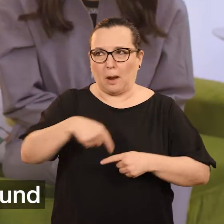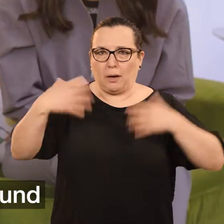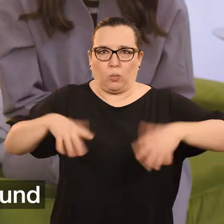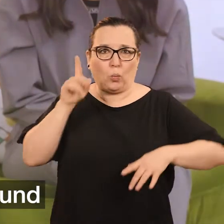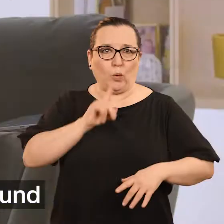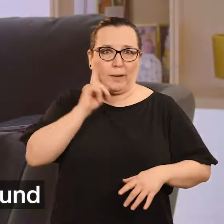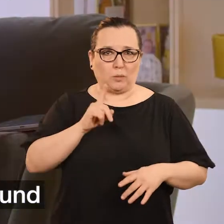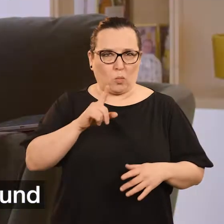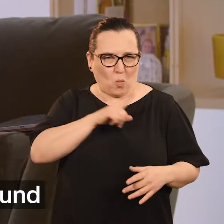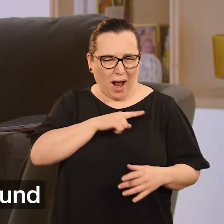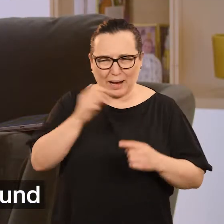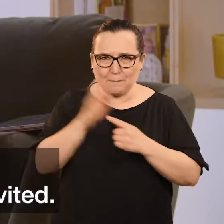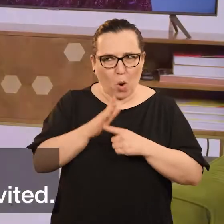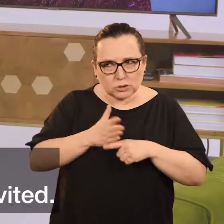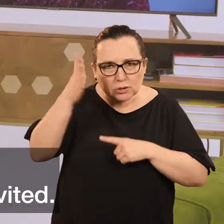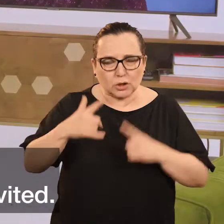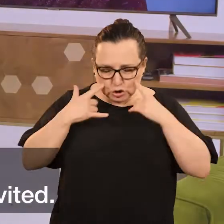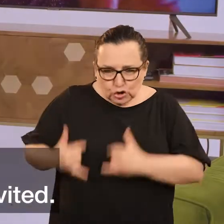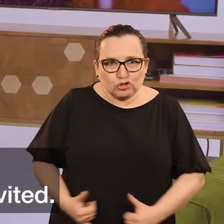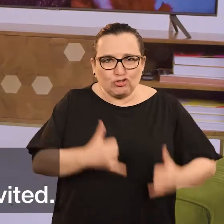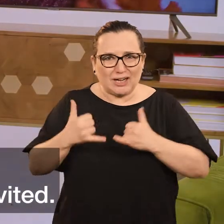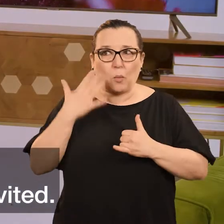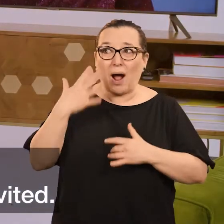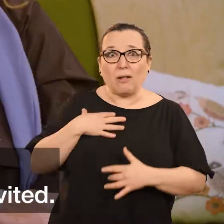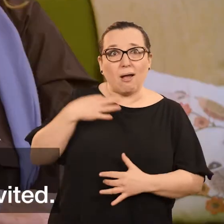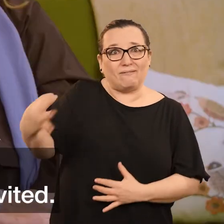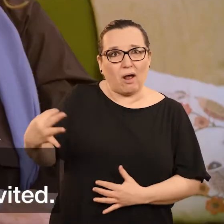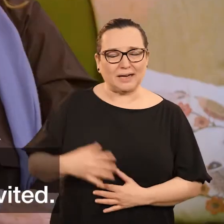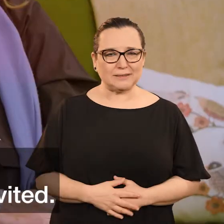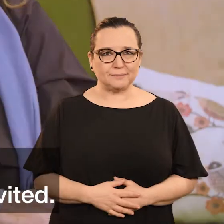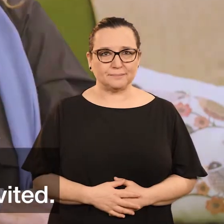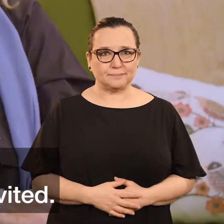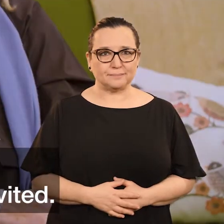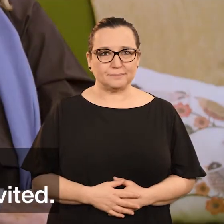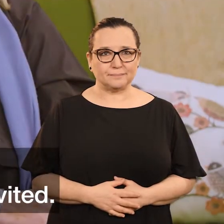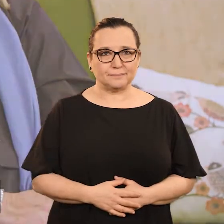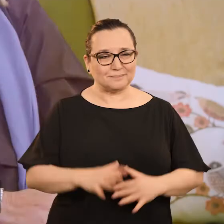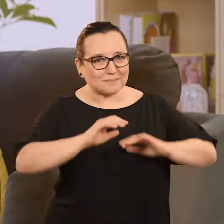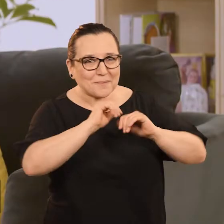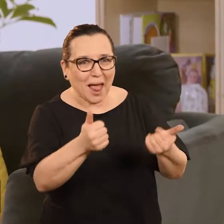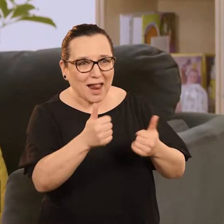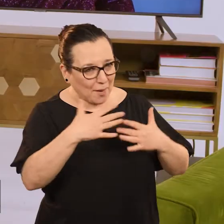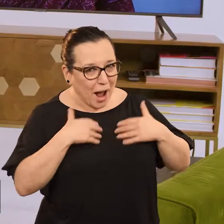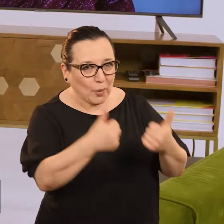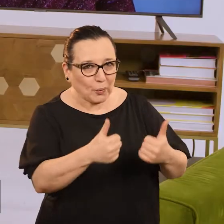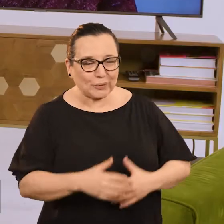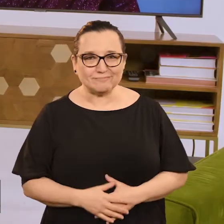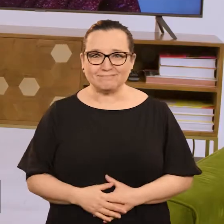with some incredible women around why it's so important to attend your screening when invited. Hello, Dr. Zoe, how are you?